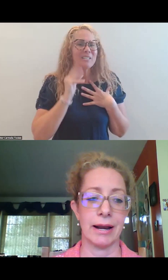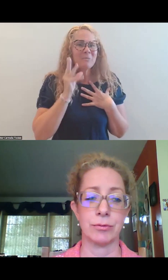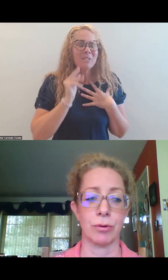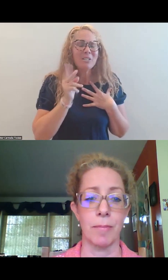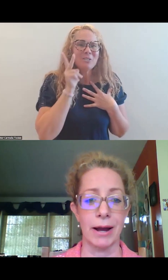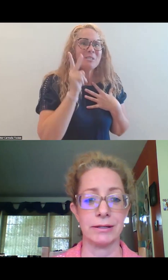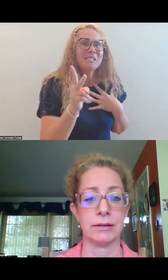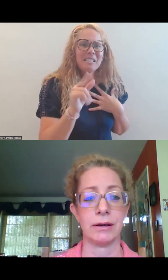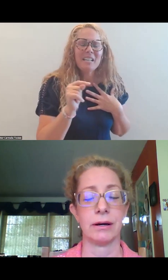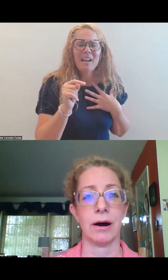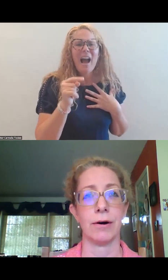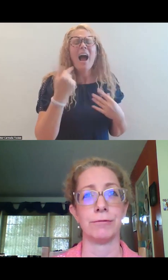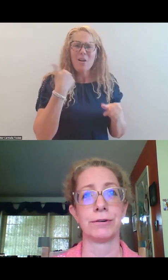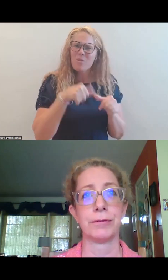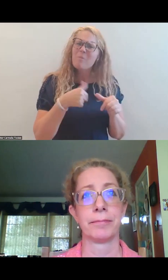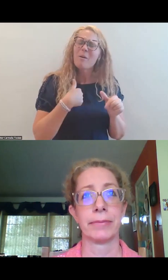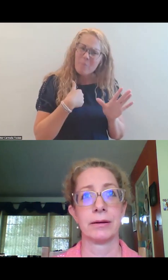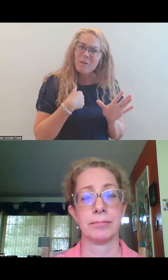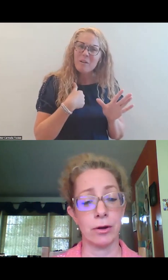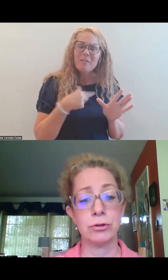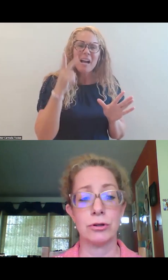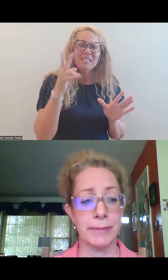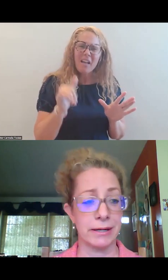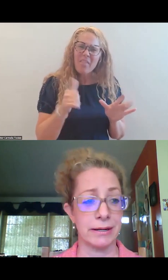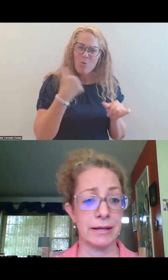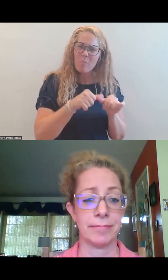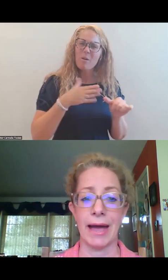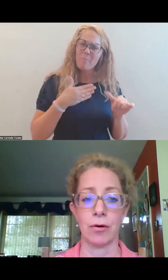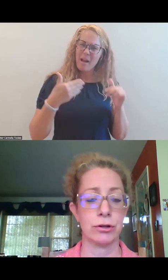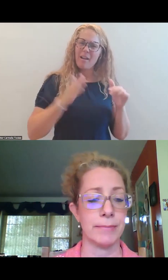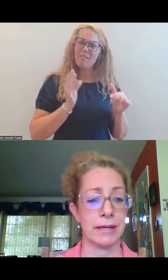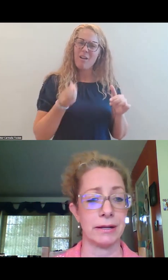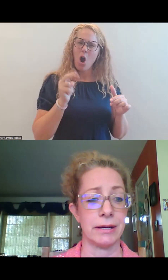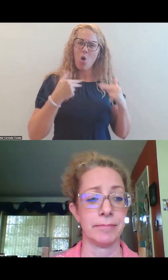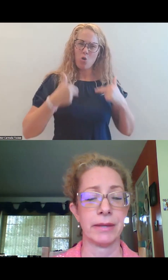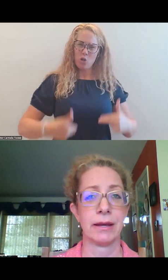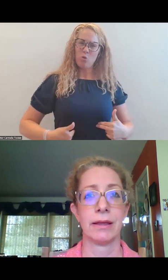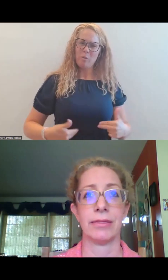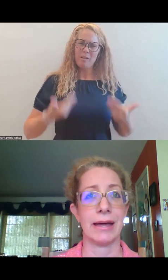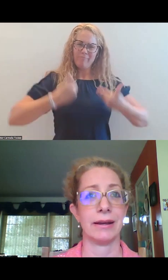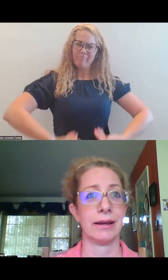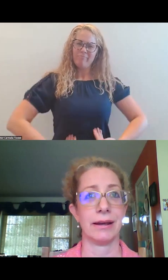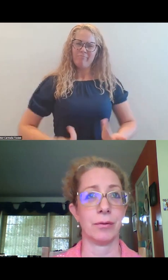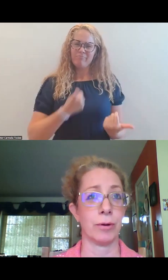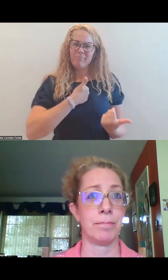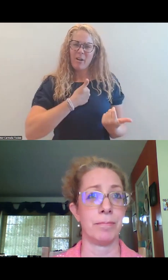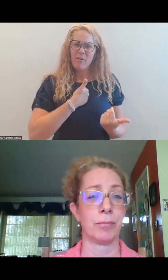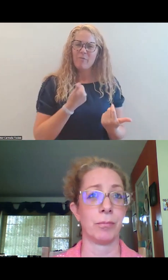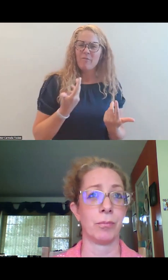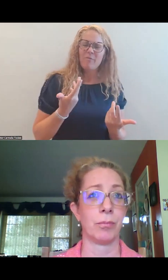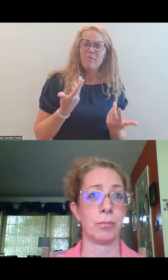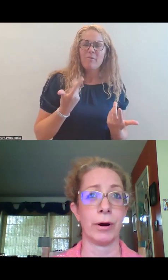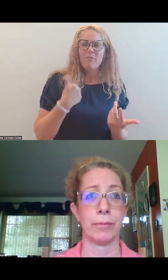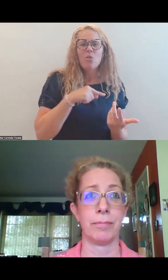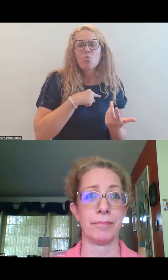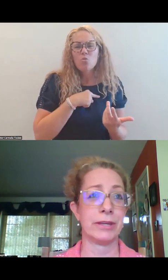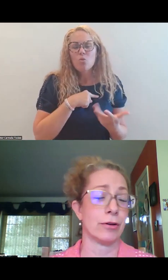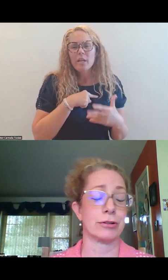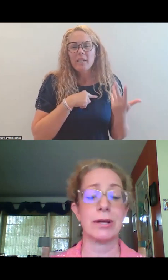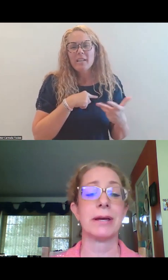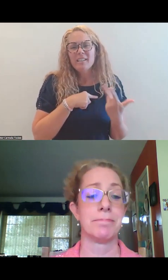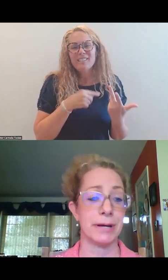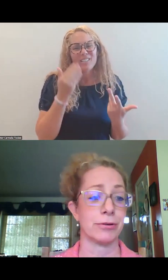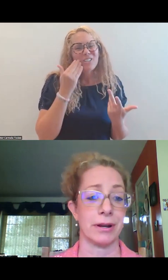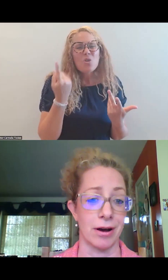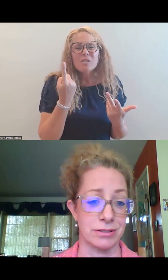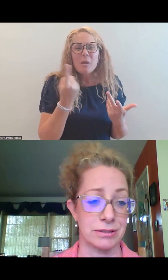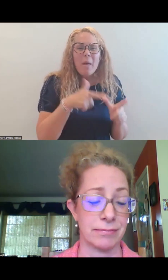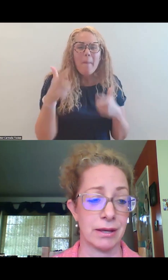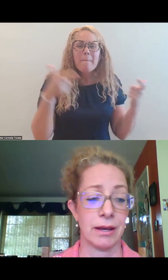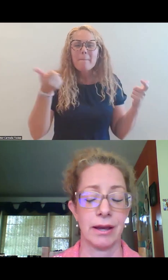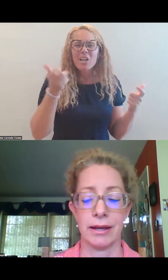I WAS REMINDED OF OUR HUMANITY. THERE IS SOMETHING BIGGER THAN US.